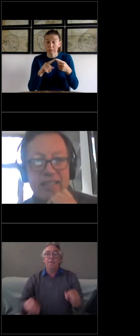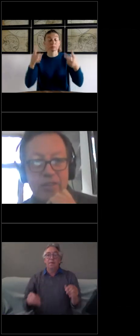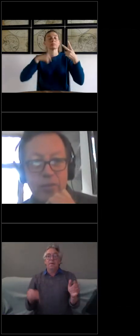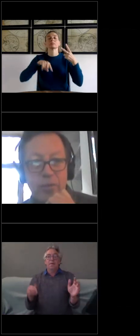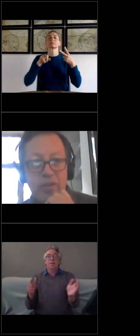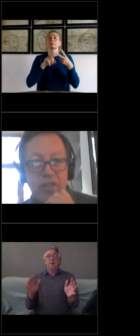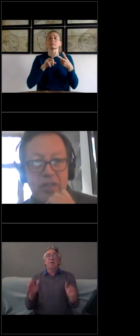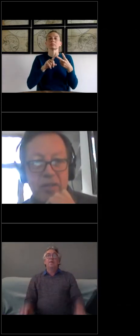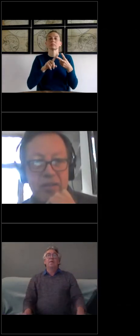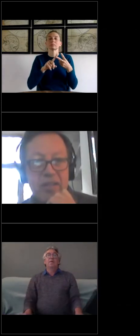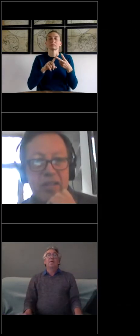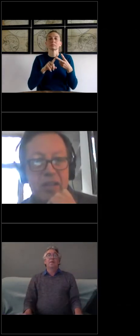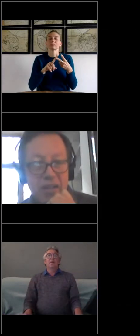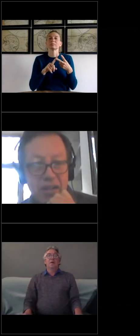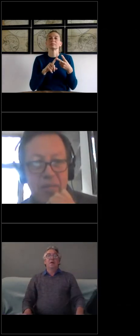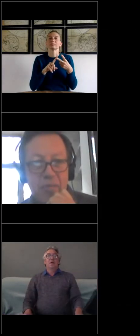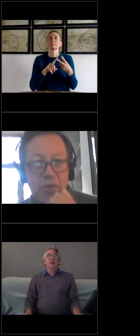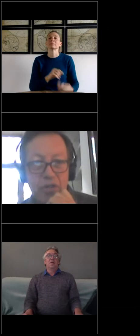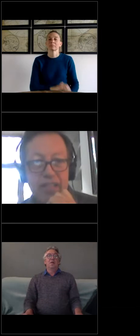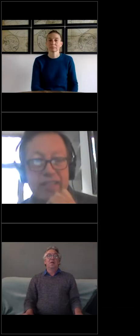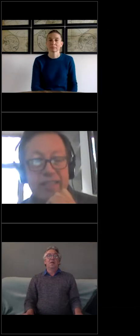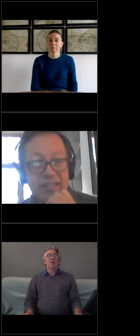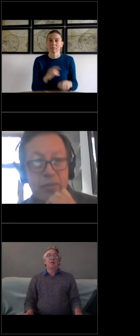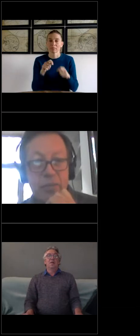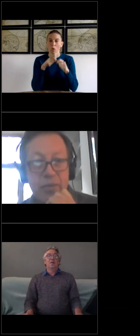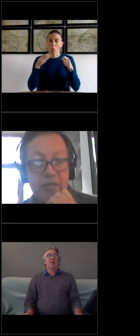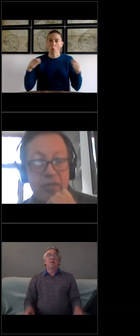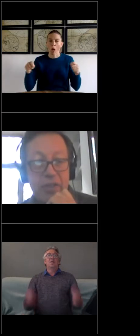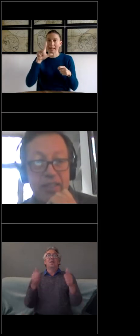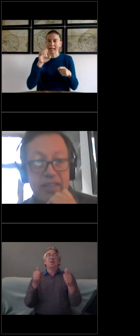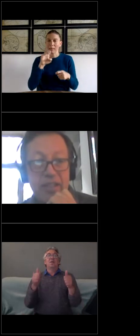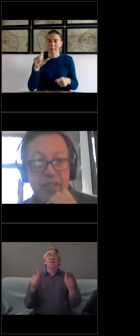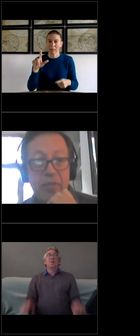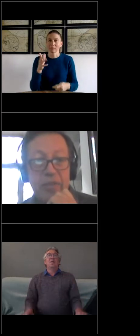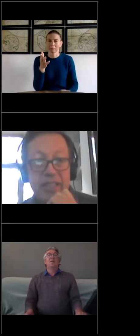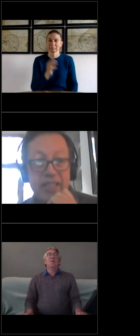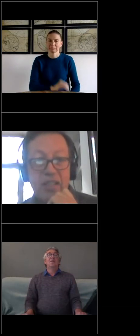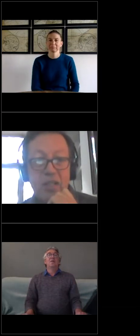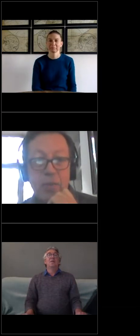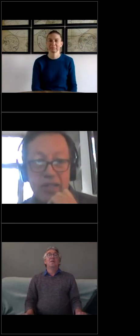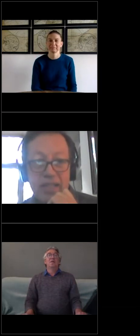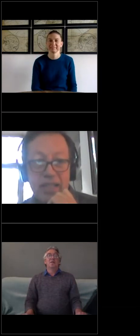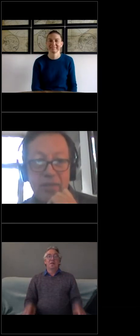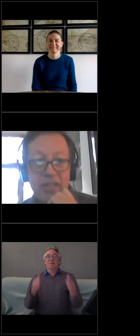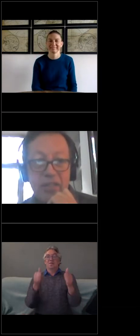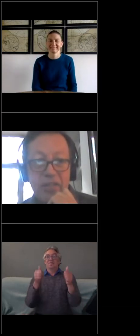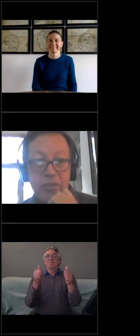the access to the project. You'll need a quality label to get funded